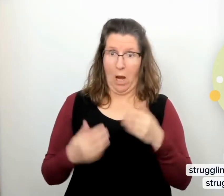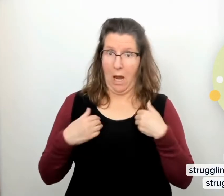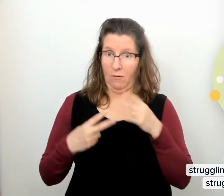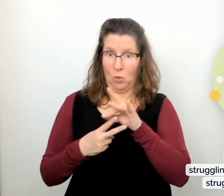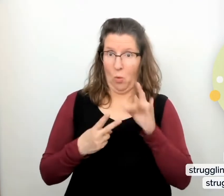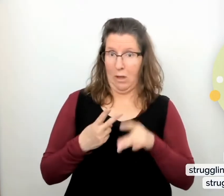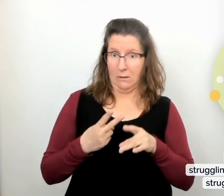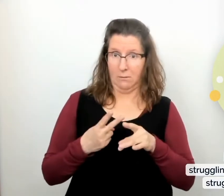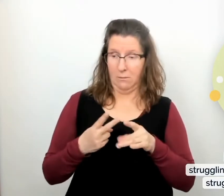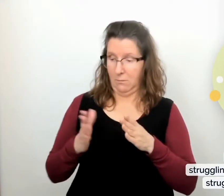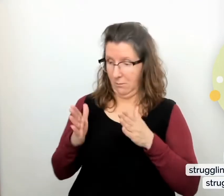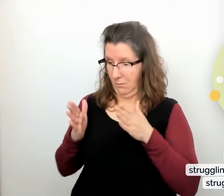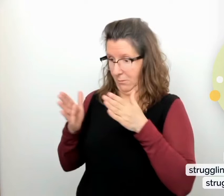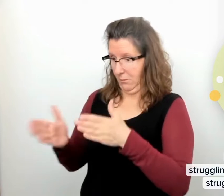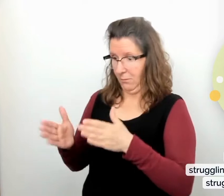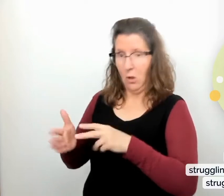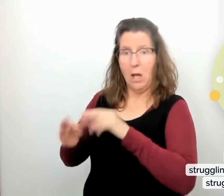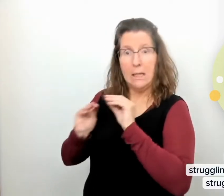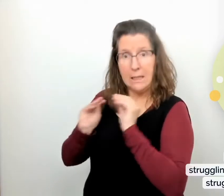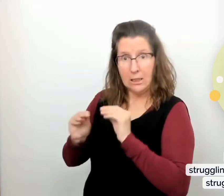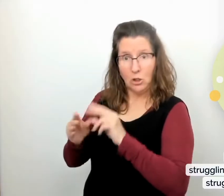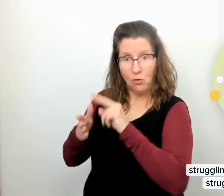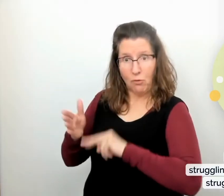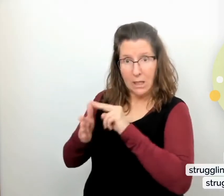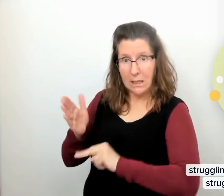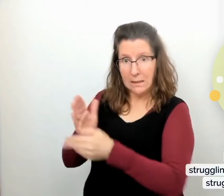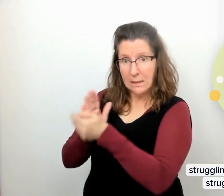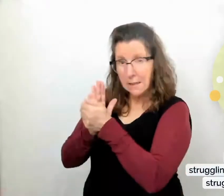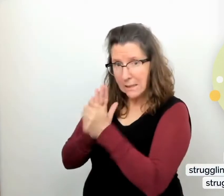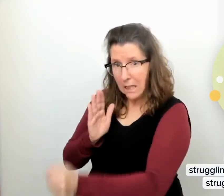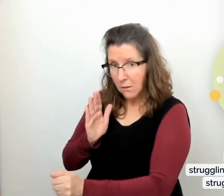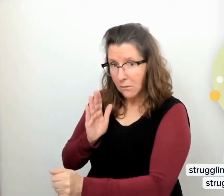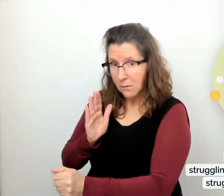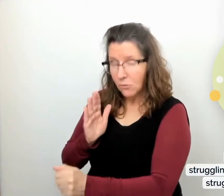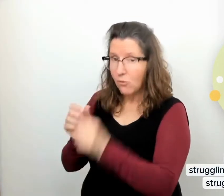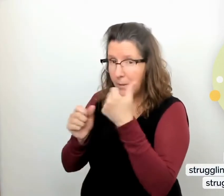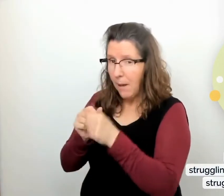. . . you have two choices. Number one, you can focus on teaching reading skills.